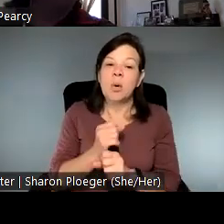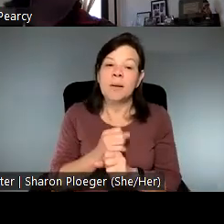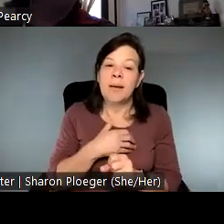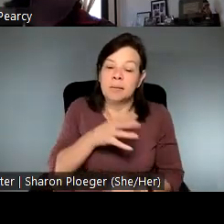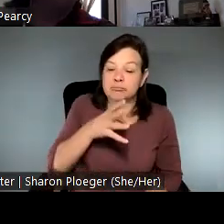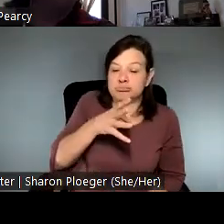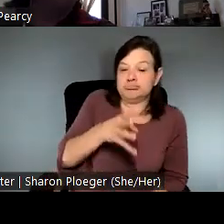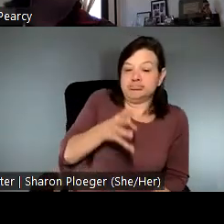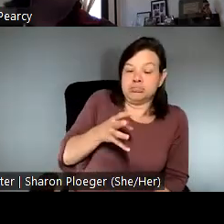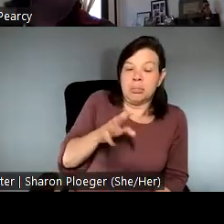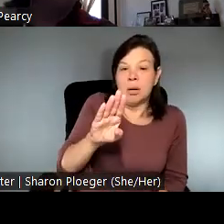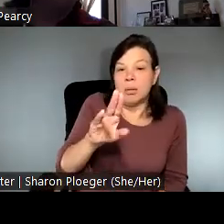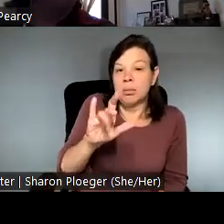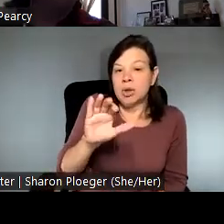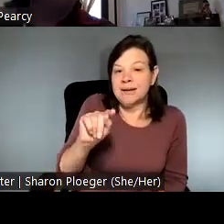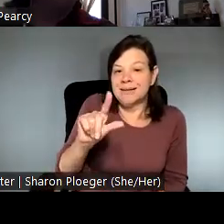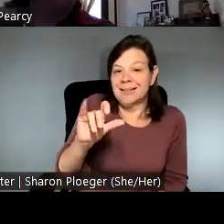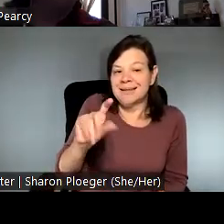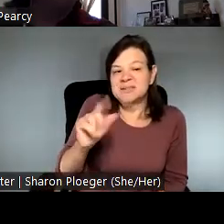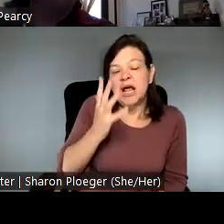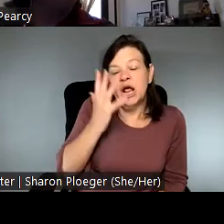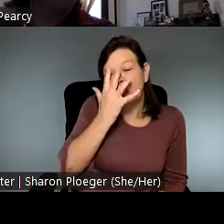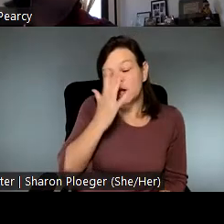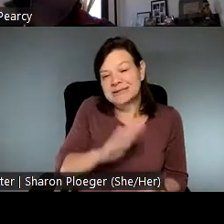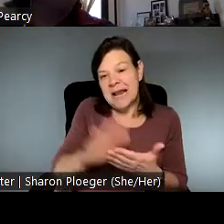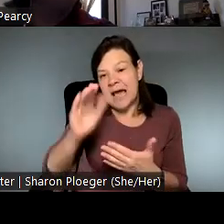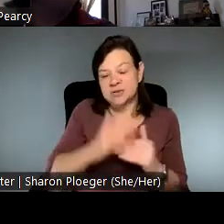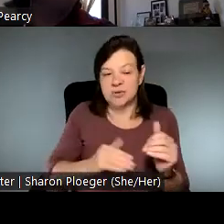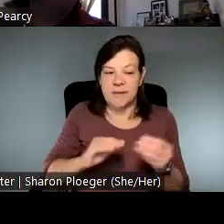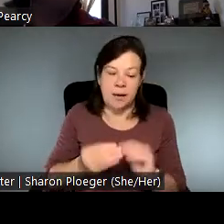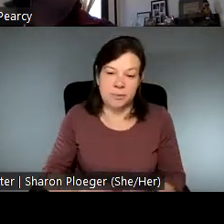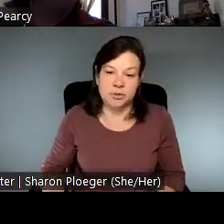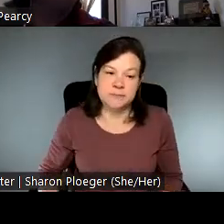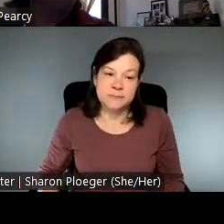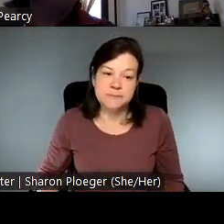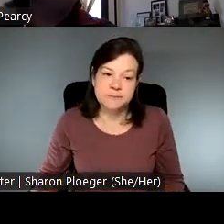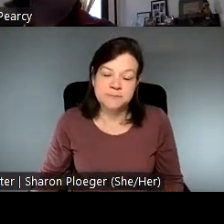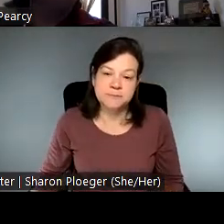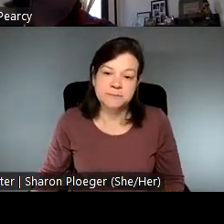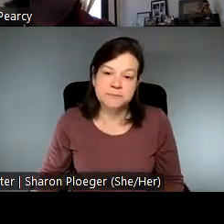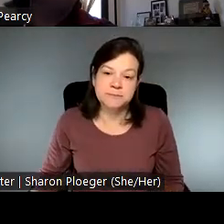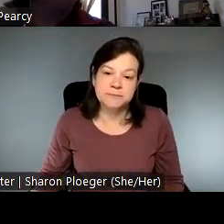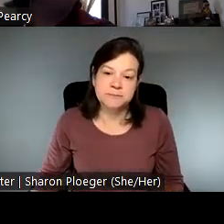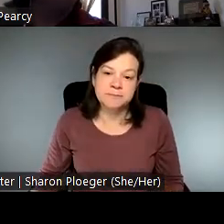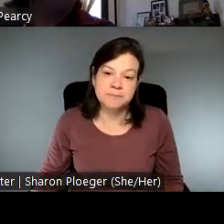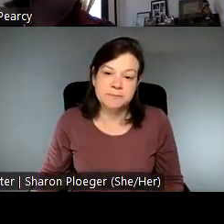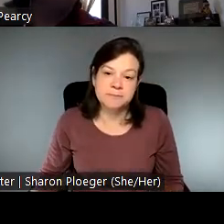The bulleted list is a little, I guess, nicer looking than a numbered list, but also, I think the numbered list, the numbers would serve a purpose.